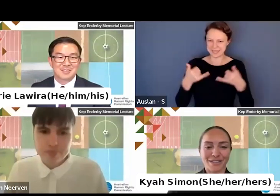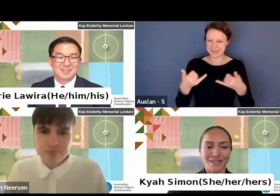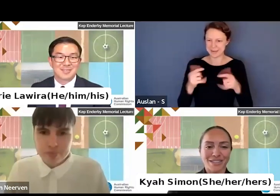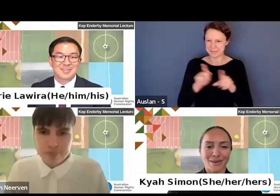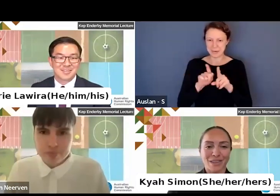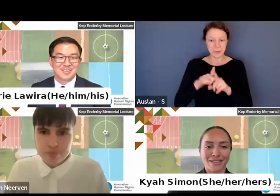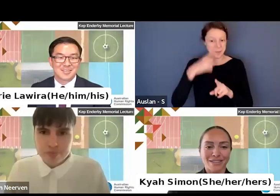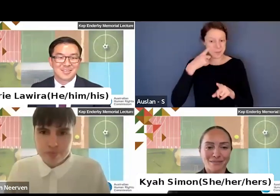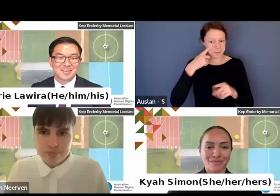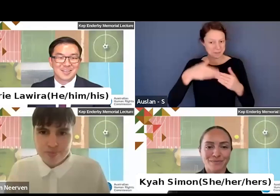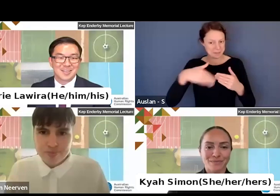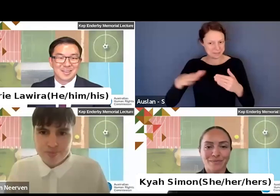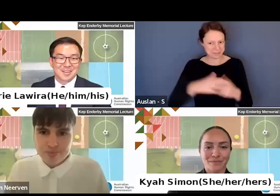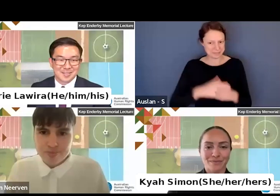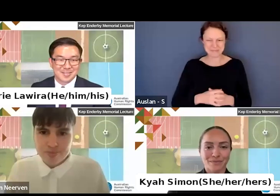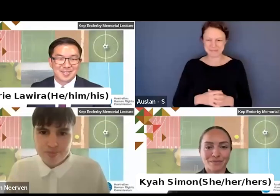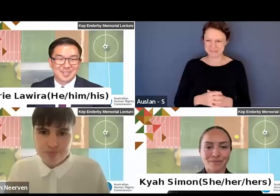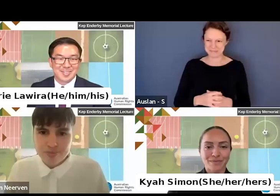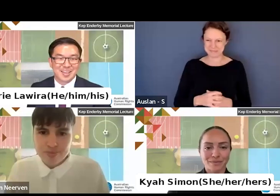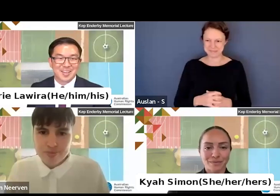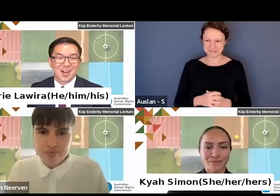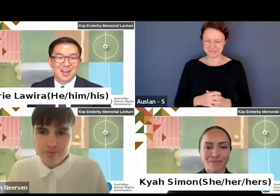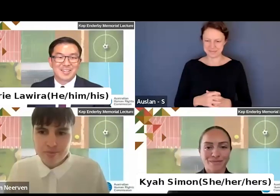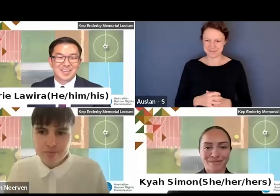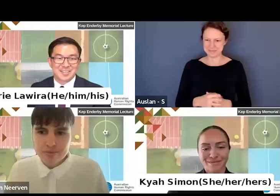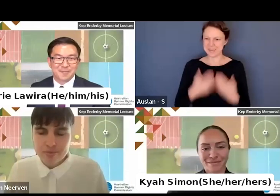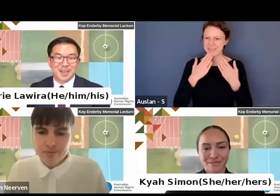So stay with us. Thank you, Kai. And yes, definitely.